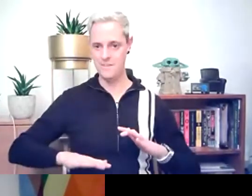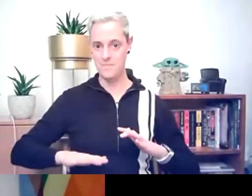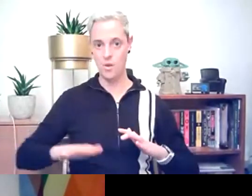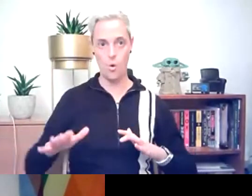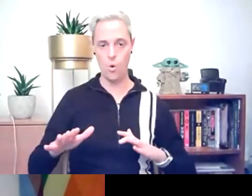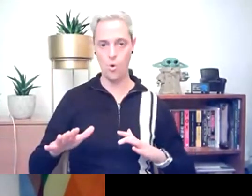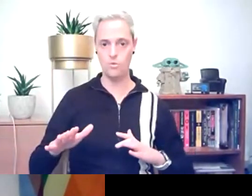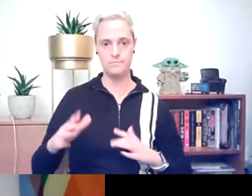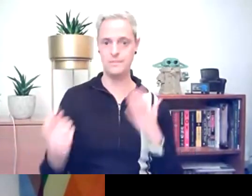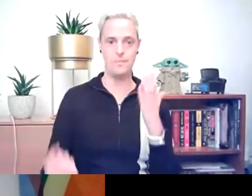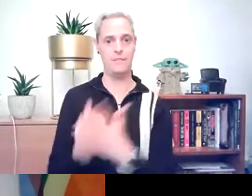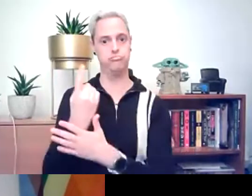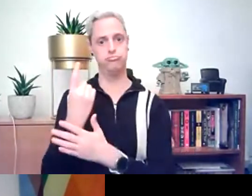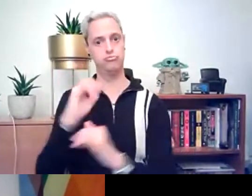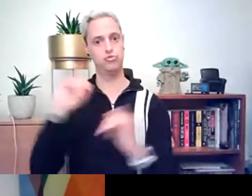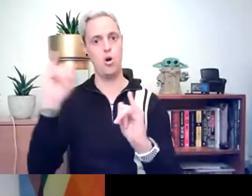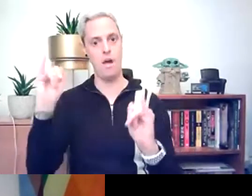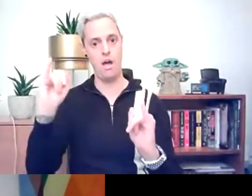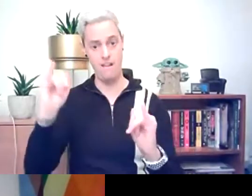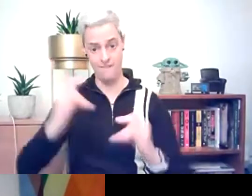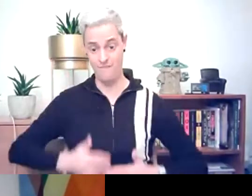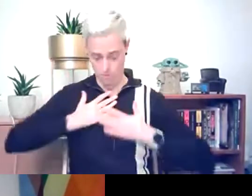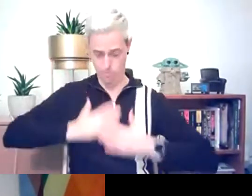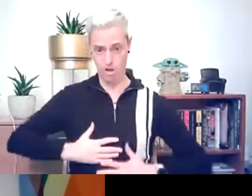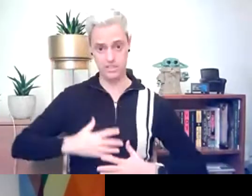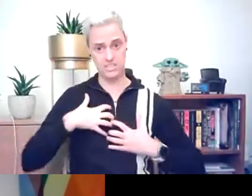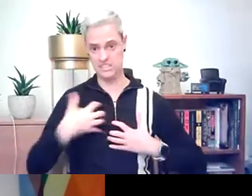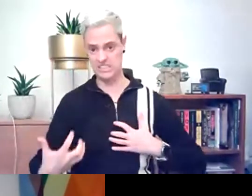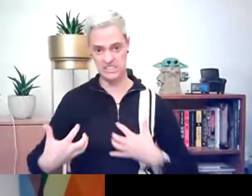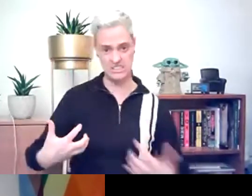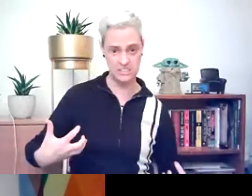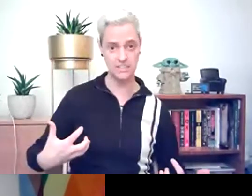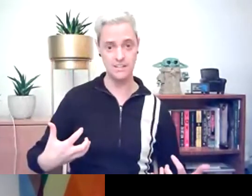off to something traumatic has happened, but generally people are really good at putting